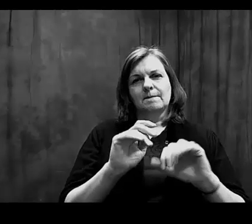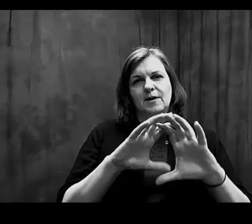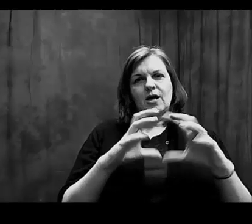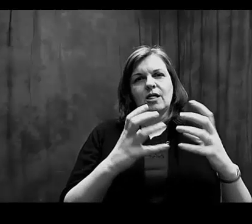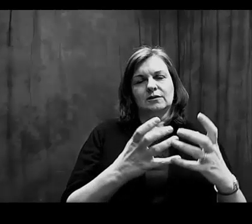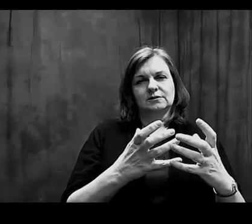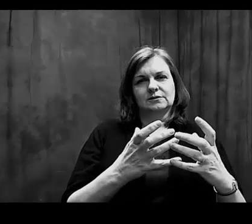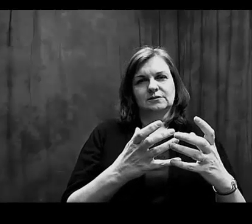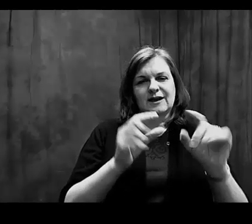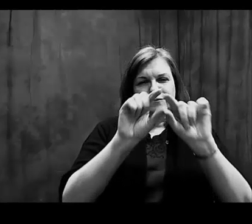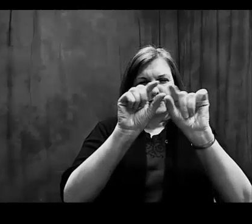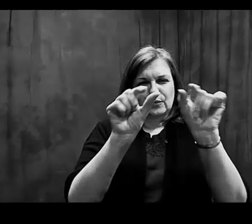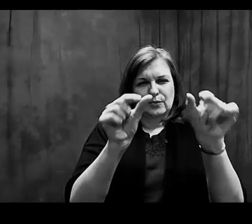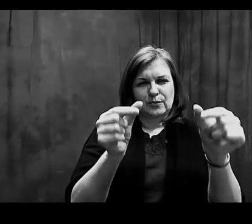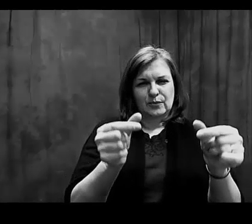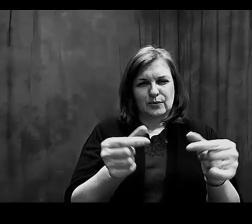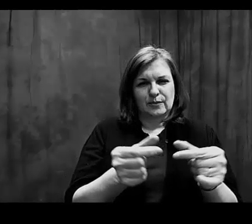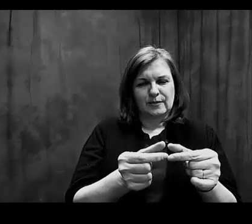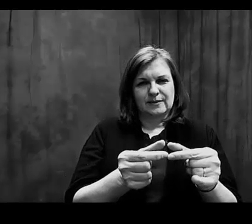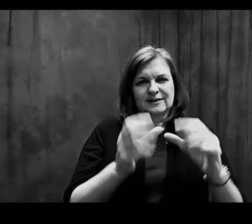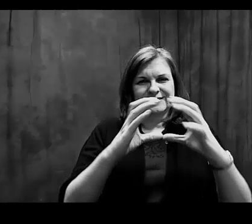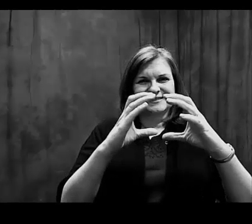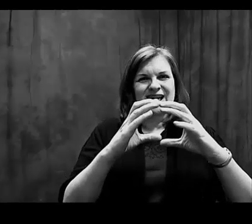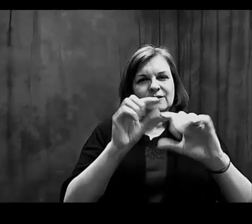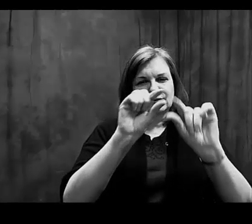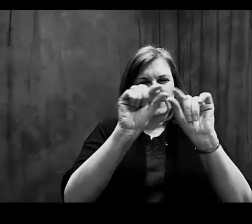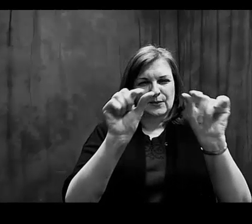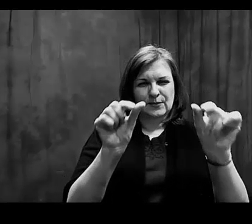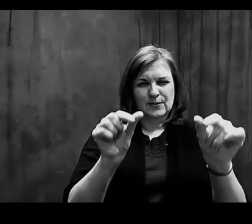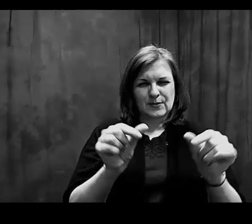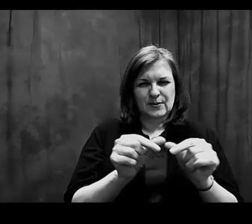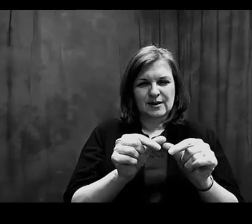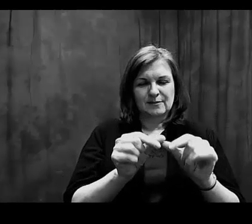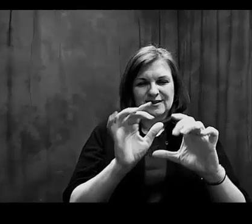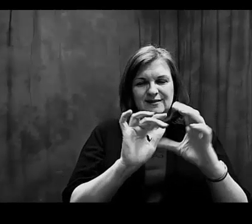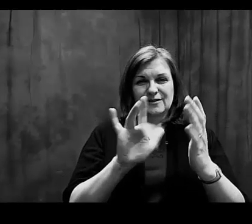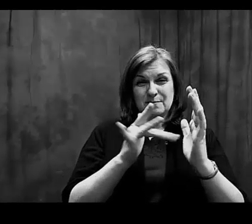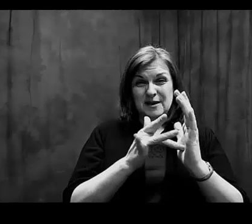but it's going to be hollow in the middle and eventually fill with fluid